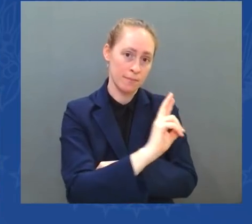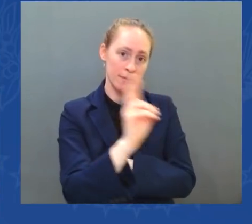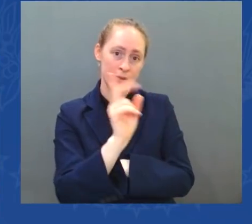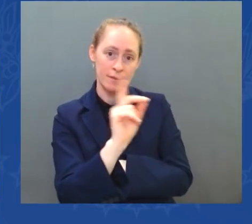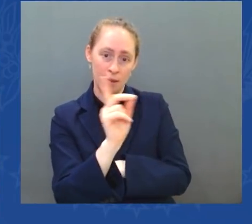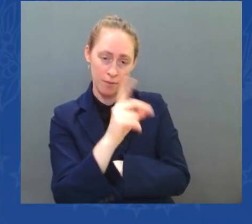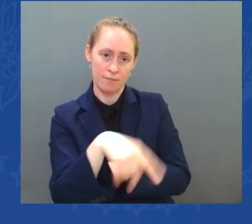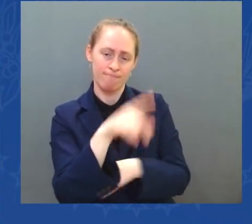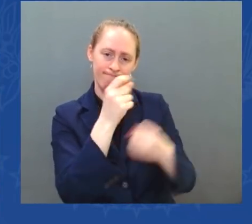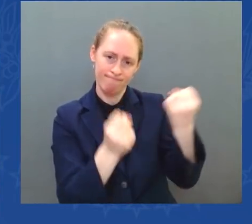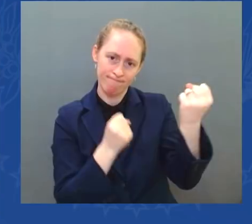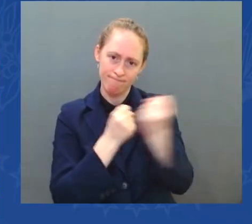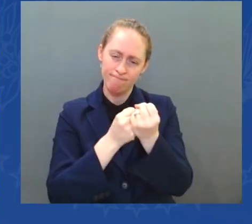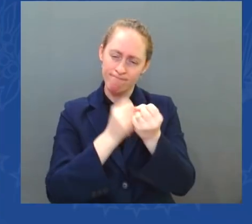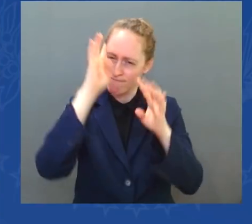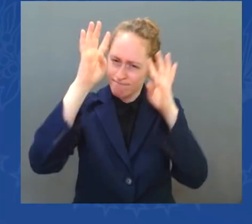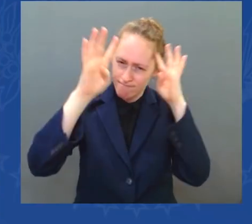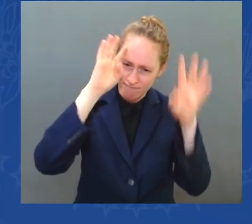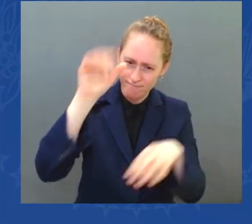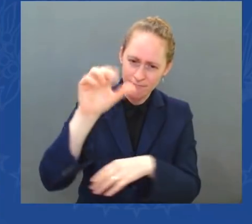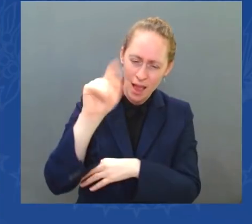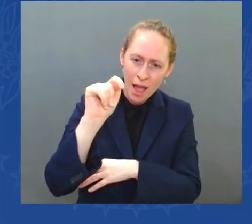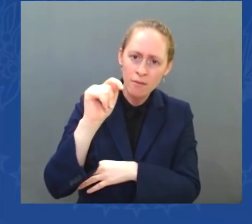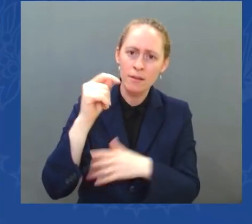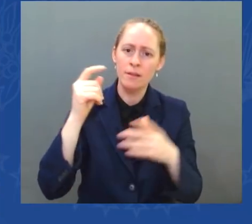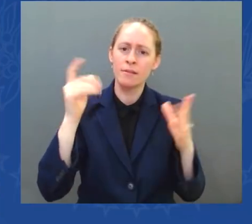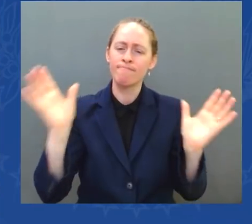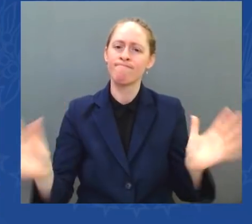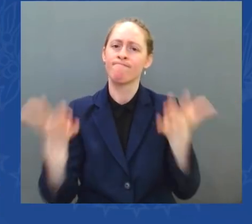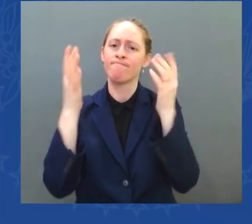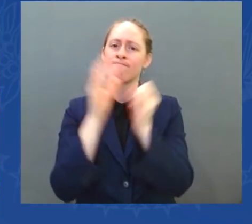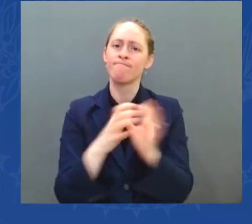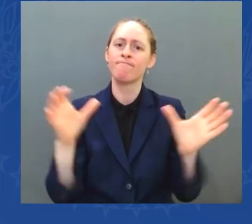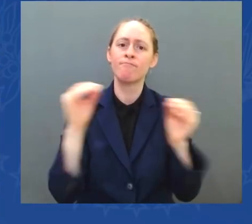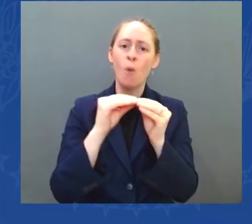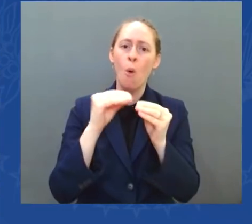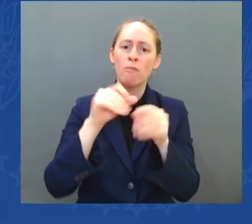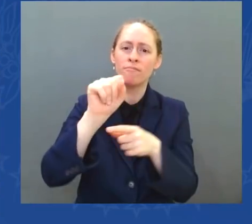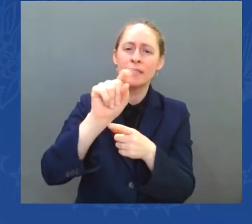all of those elements of the supply chain that need -- we need to produce end products right here in America.